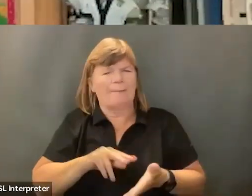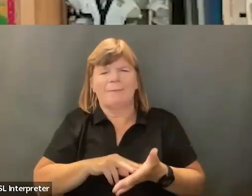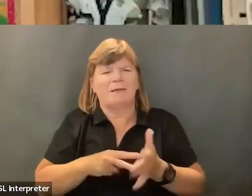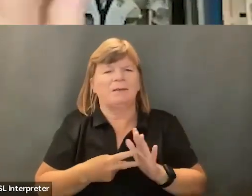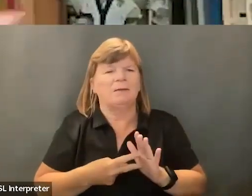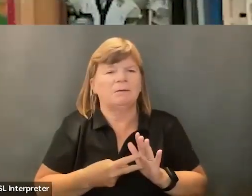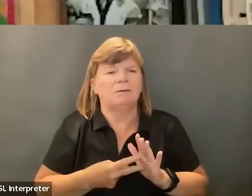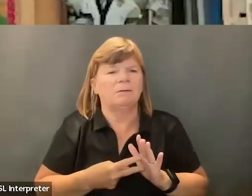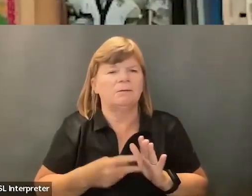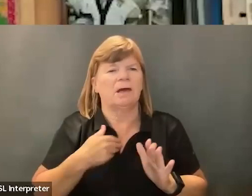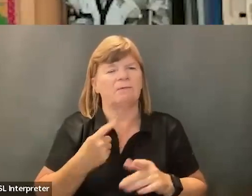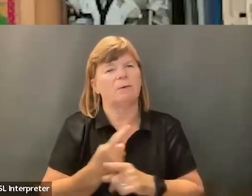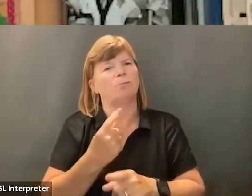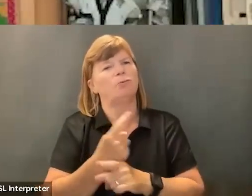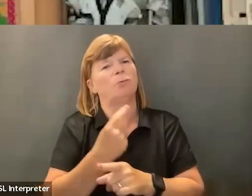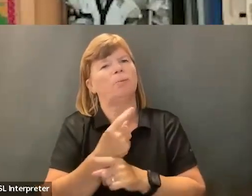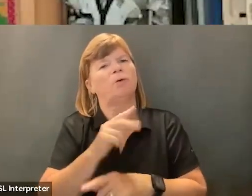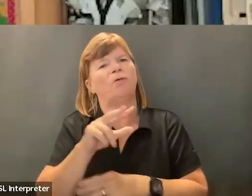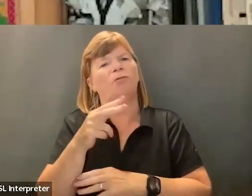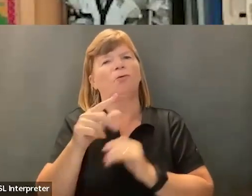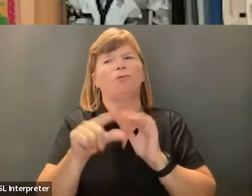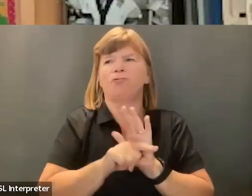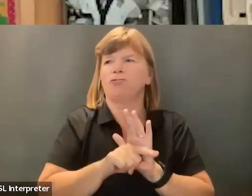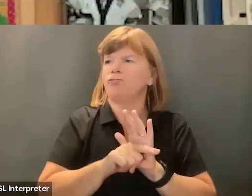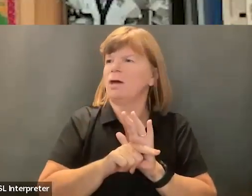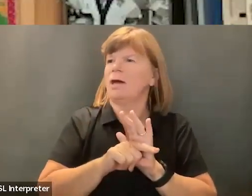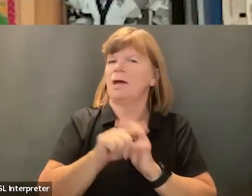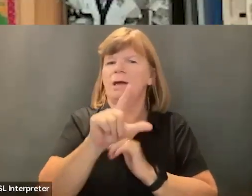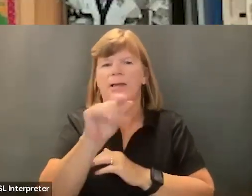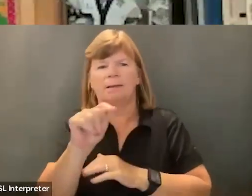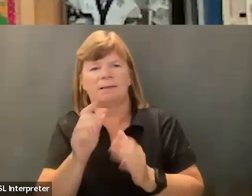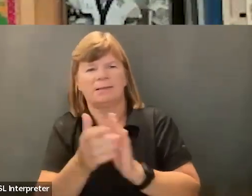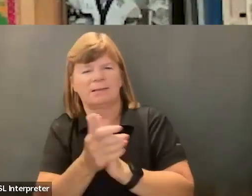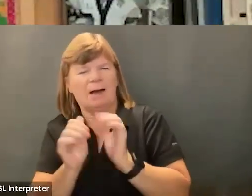um appropriate third grade literacy skills and how do we measure that but in terms of the classroom